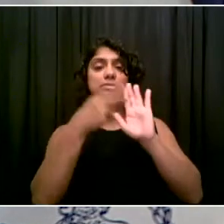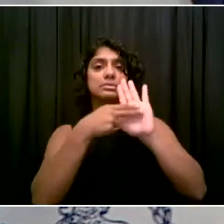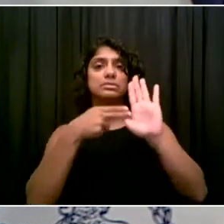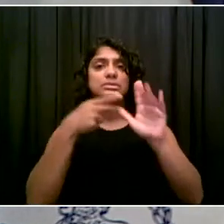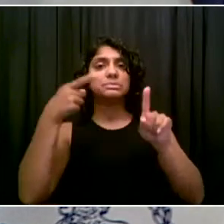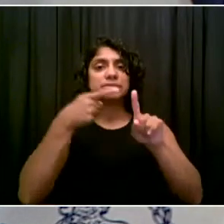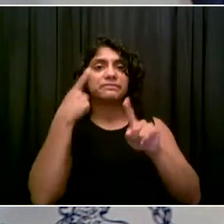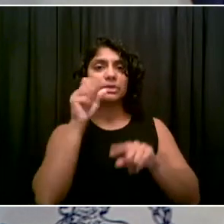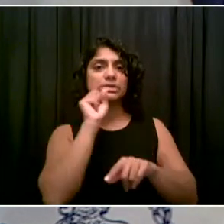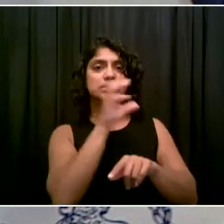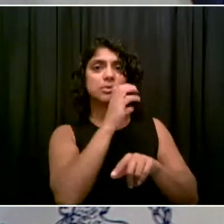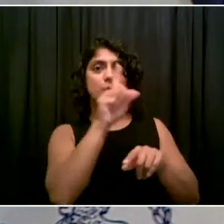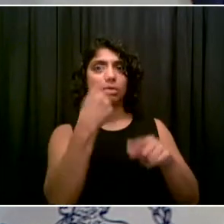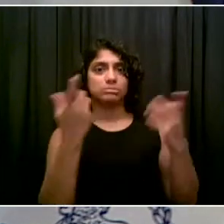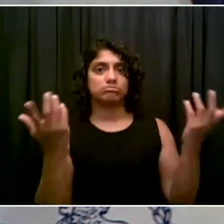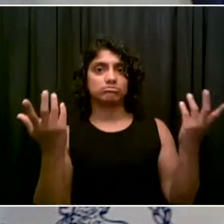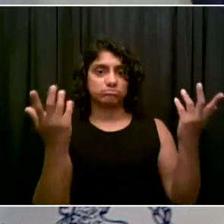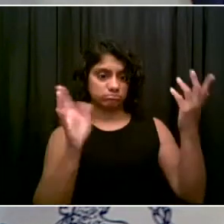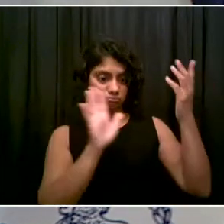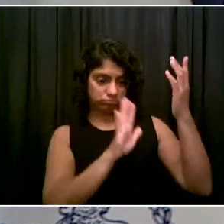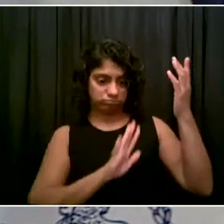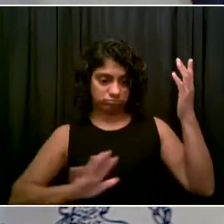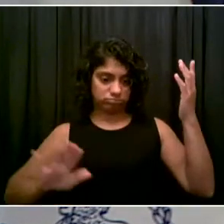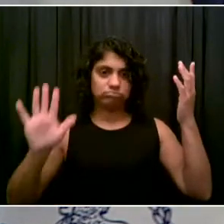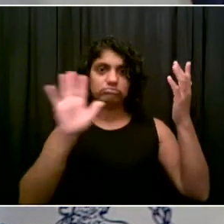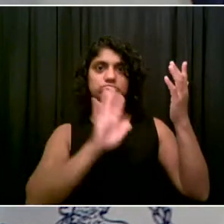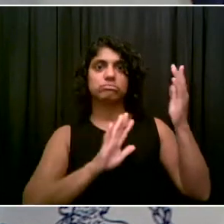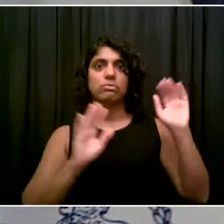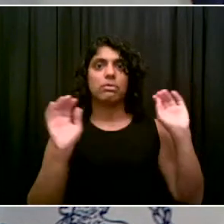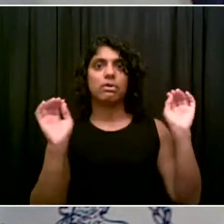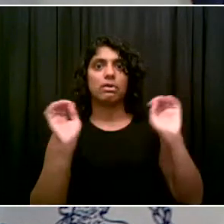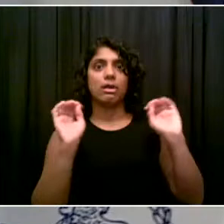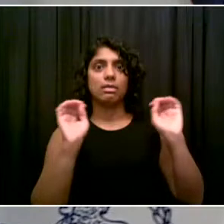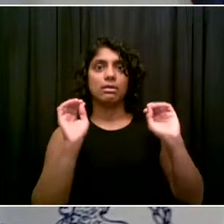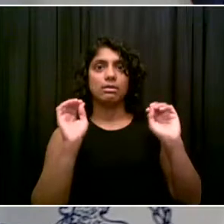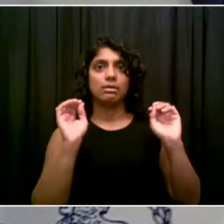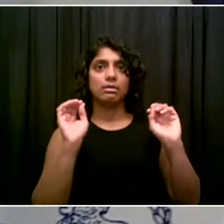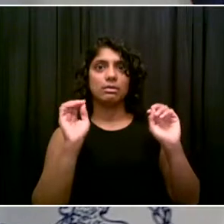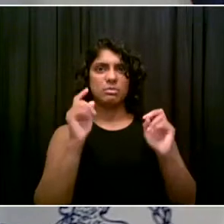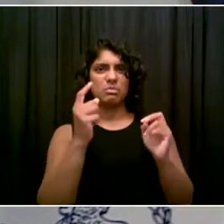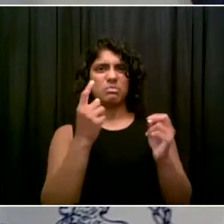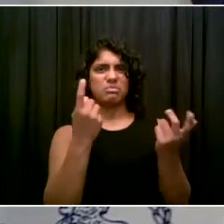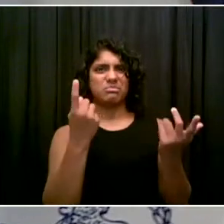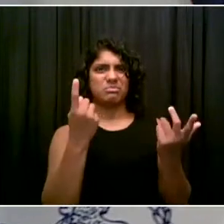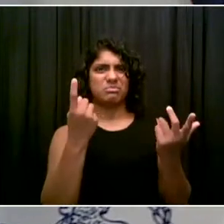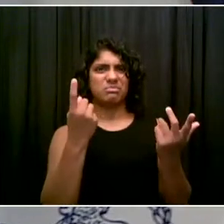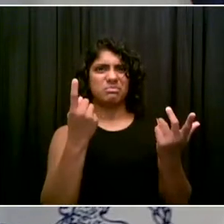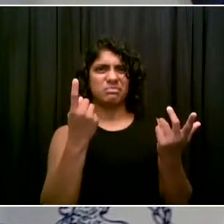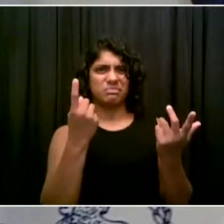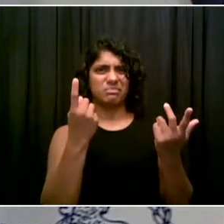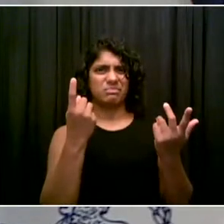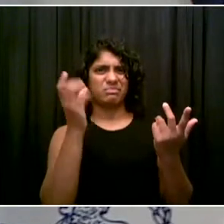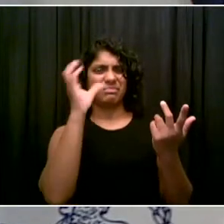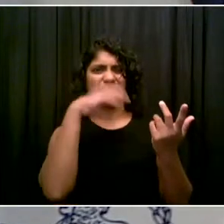THE NORTH SHORE SAY IT IS FOR SENIORS ONLY ON THE NEXT NEAREST ONE IS WAY OUT